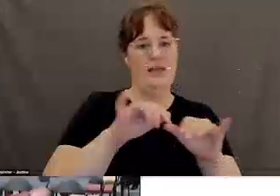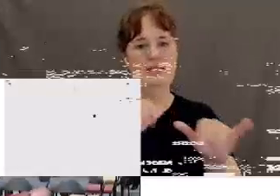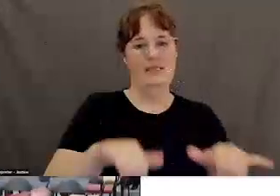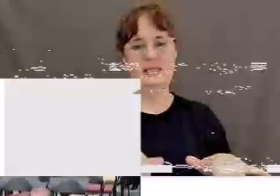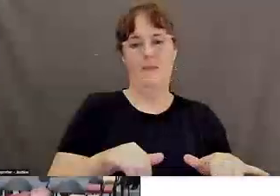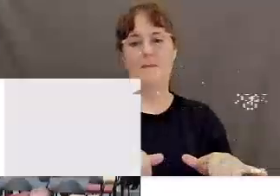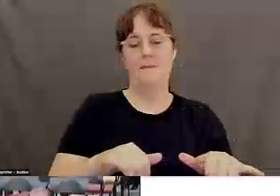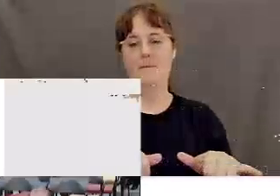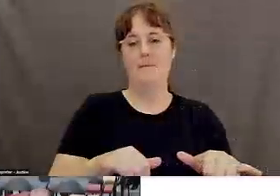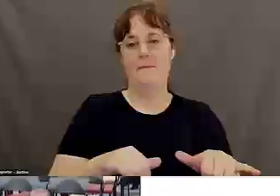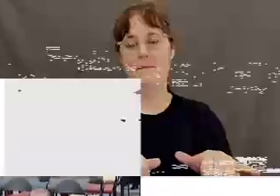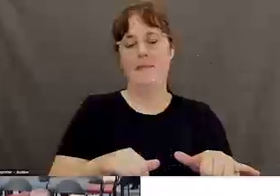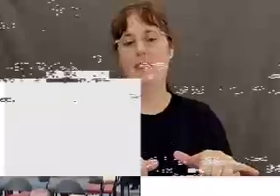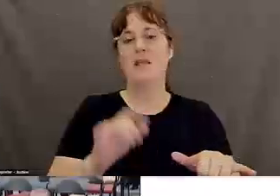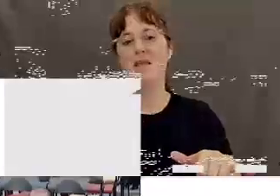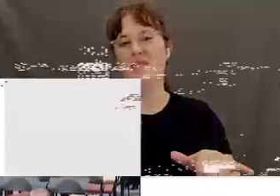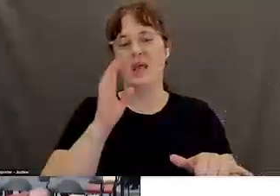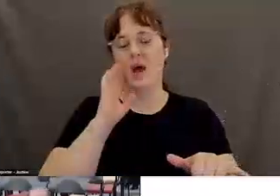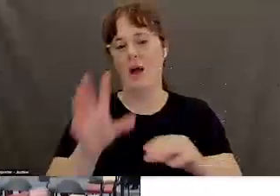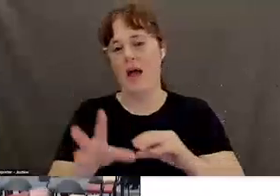Boardroom: Adding to the toolkit of maintenance opportunities.